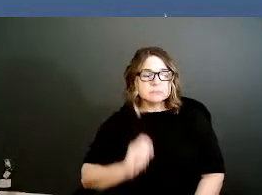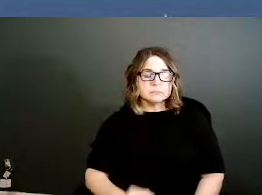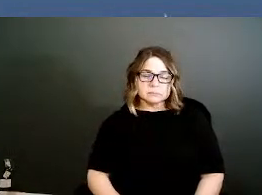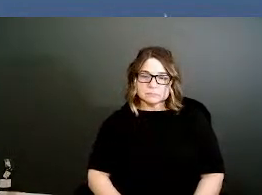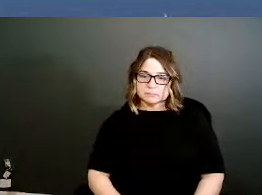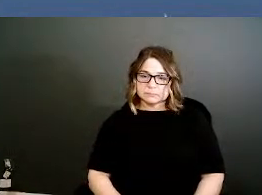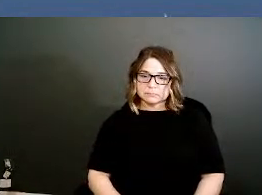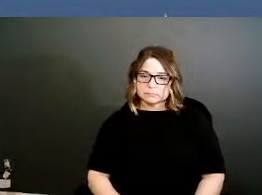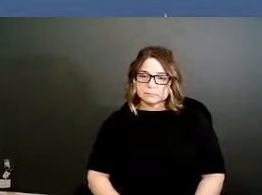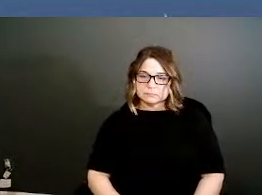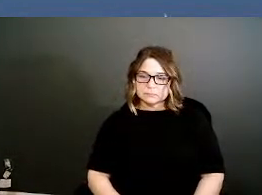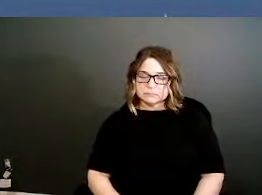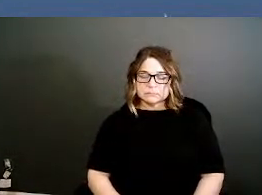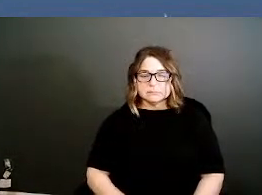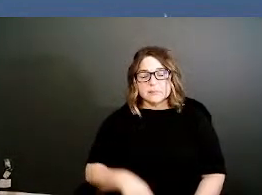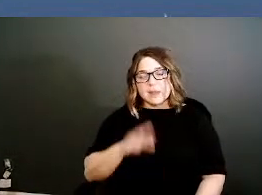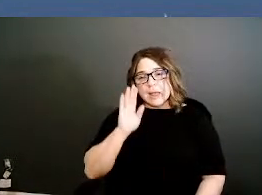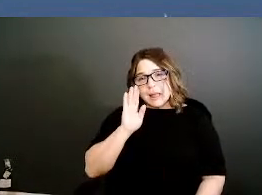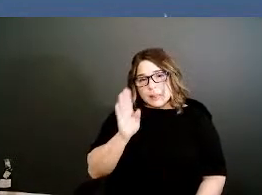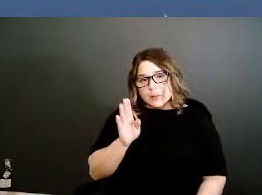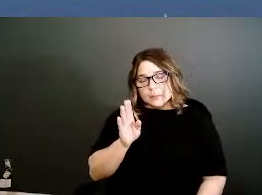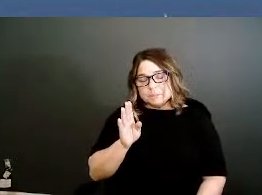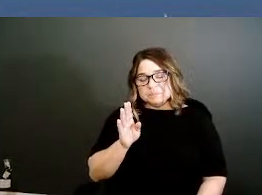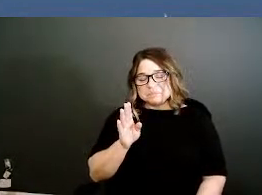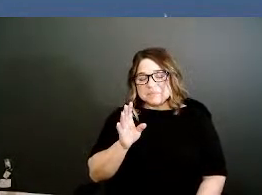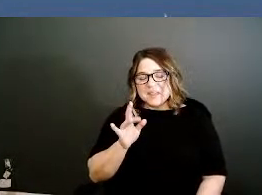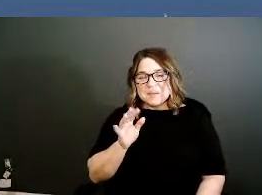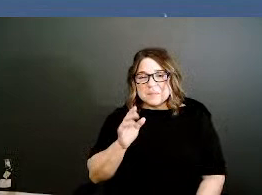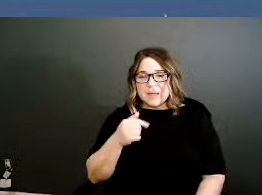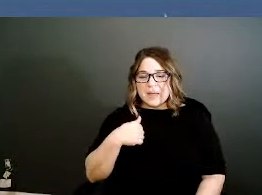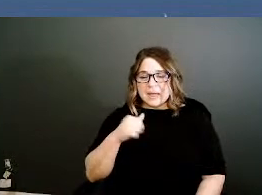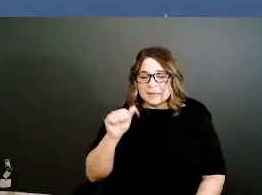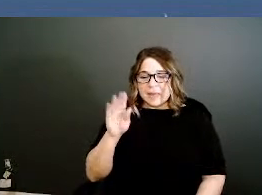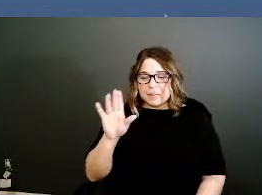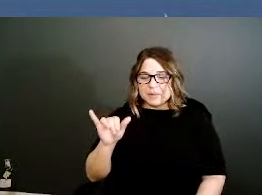I LIVED IN PHILLIPS IN THE 80S AND 90S AND WE'VE HAD CONVERSATIONS IN THE PAST YEAR AND A HALF ON PUBLIC